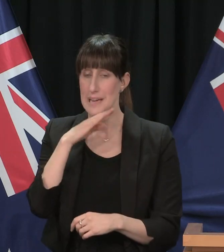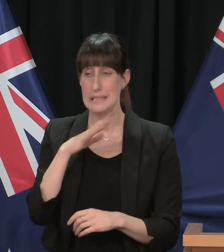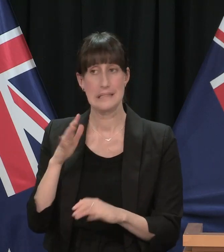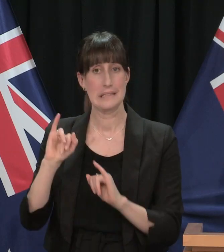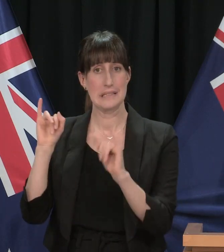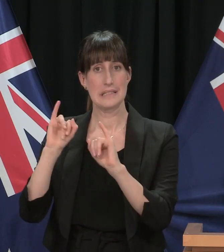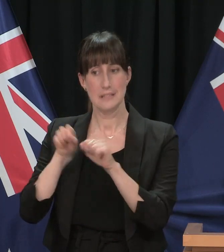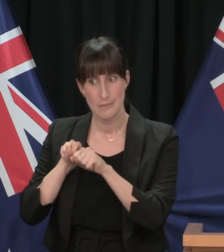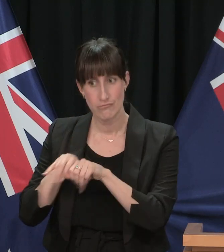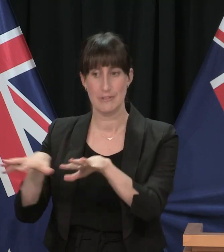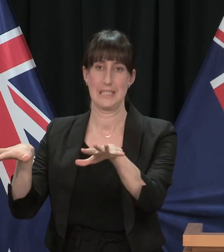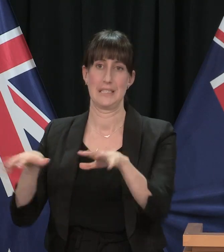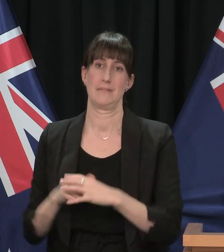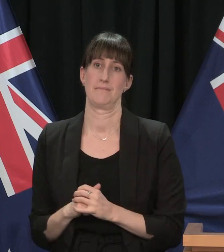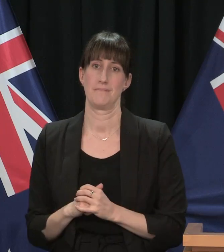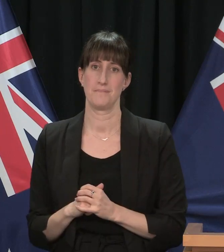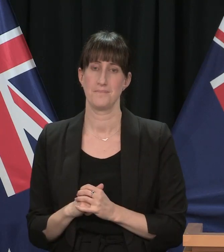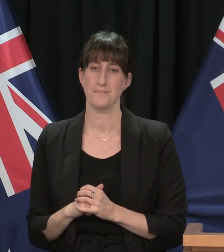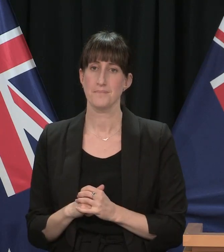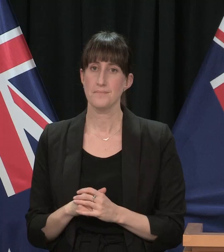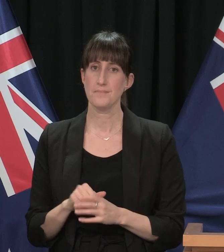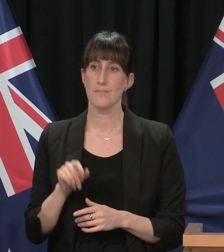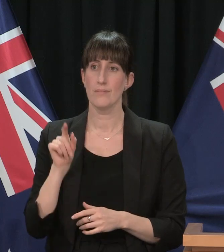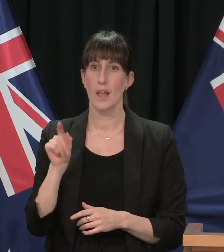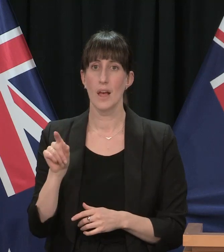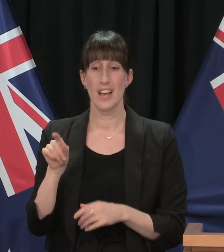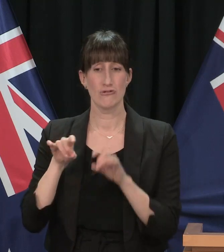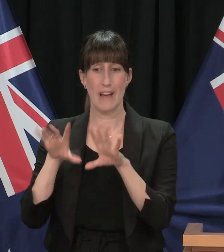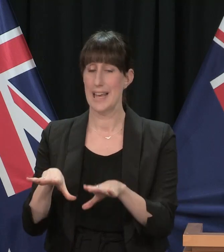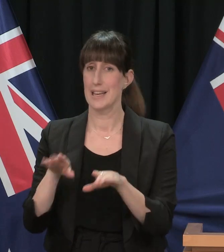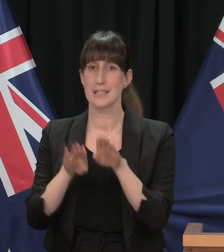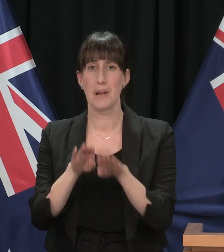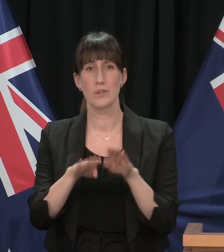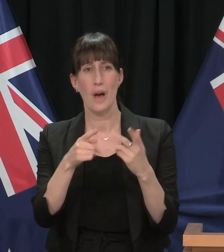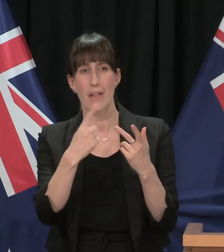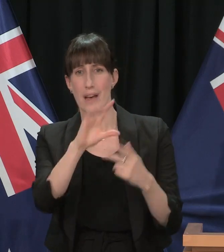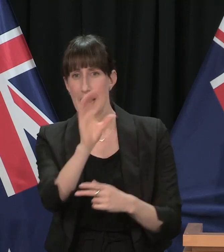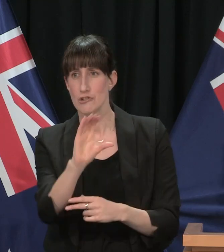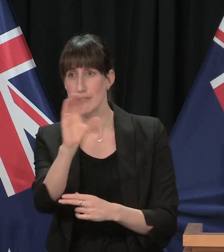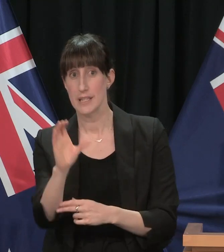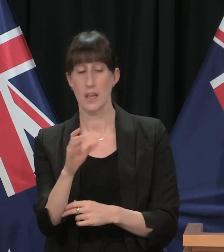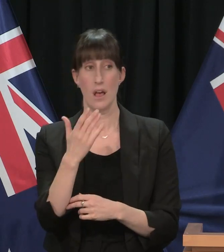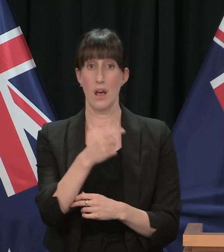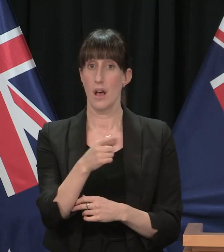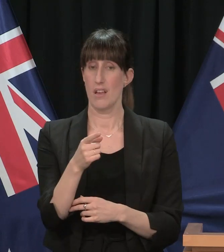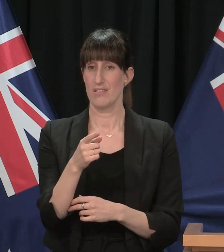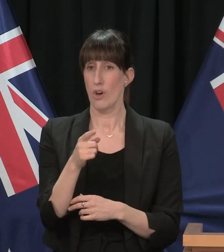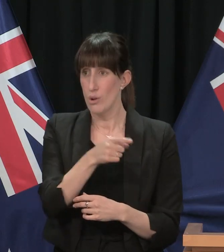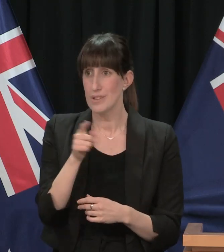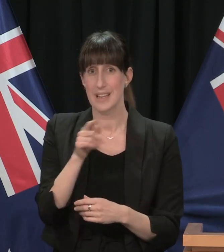very far away in Victoria. They are not alone in being amongst countries and territories that have